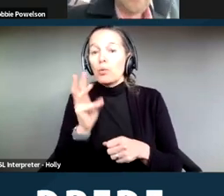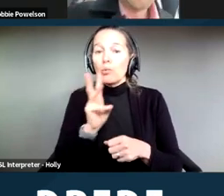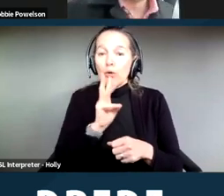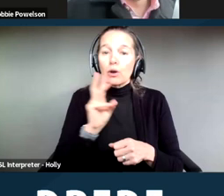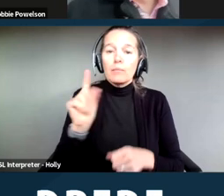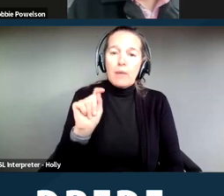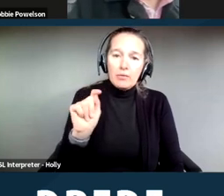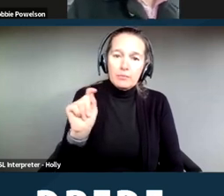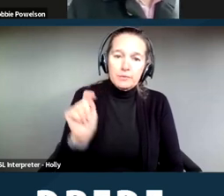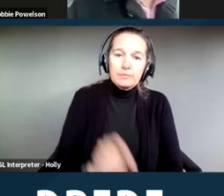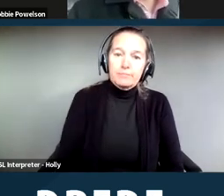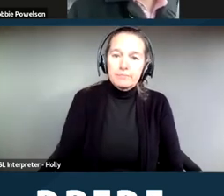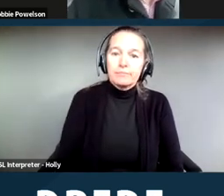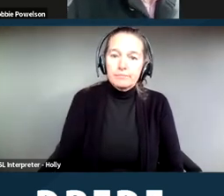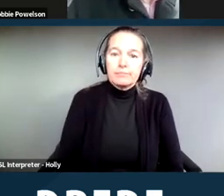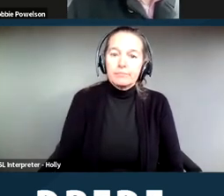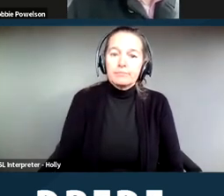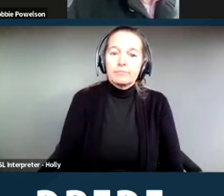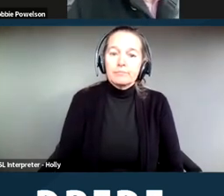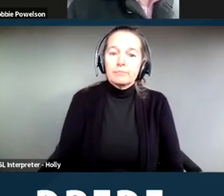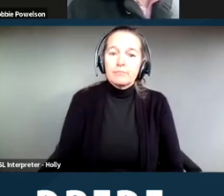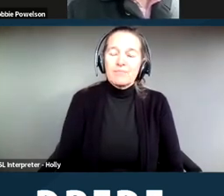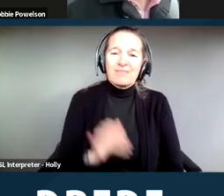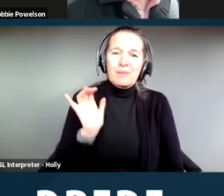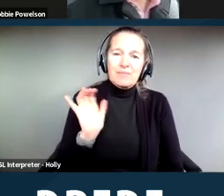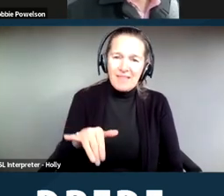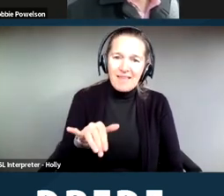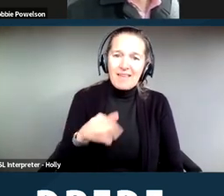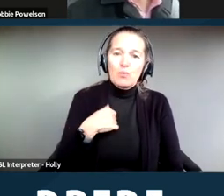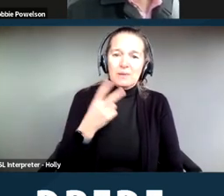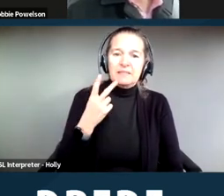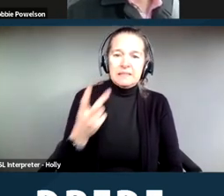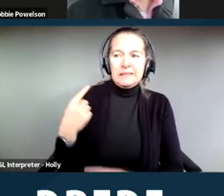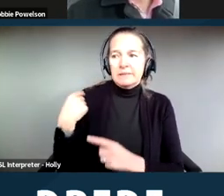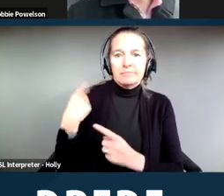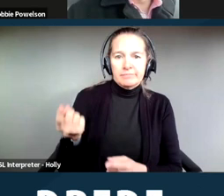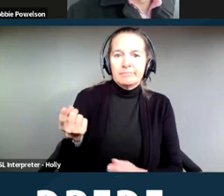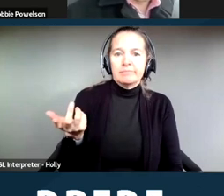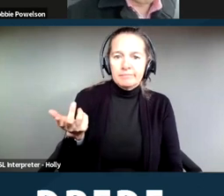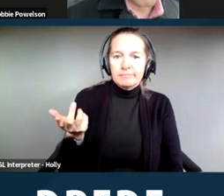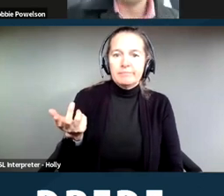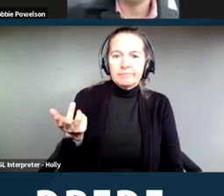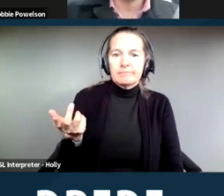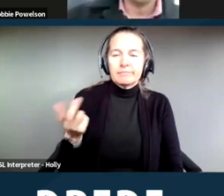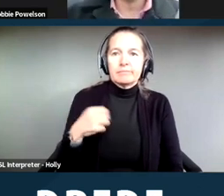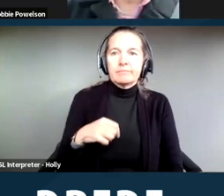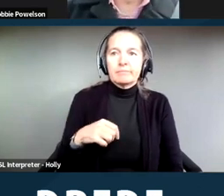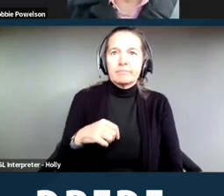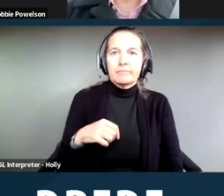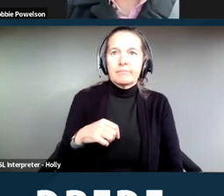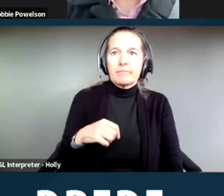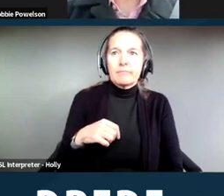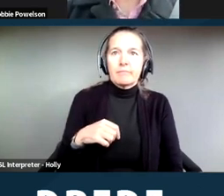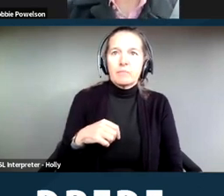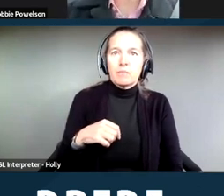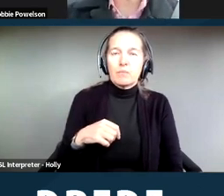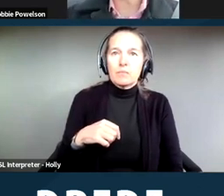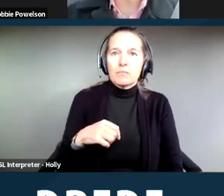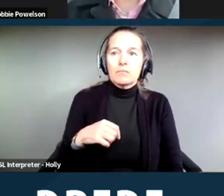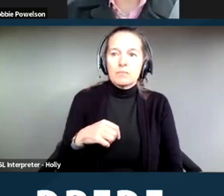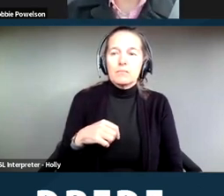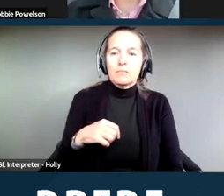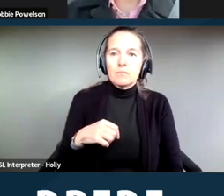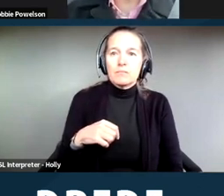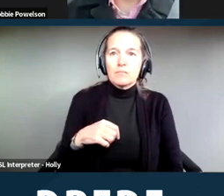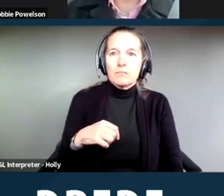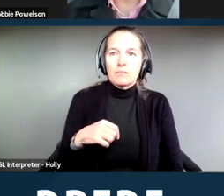And I think that's the big thing that we've seen is that when you combine the ‑‑ you talk about